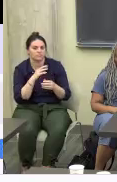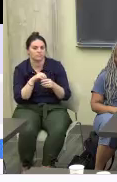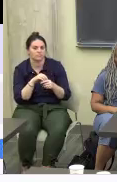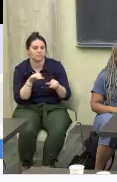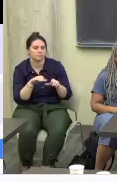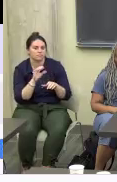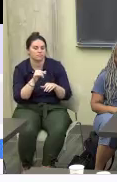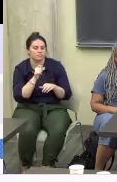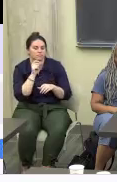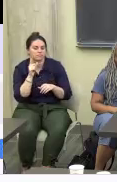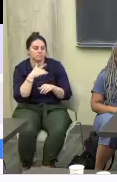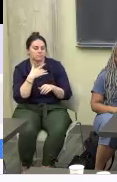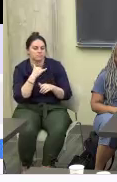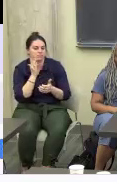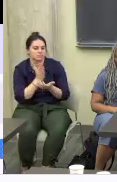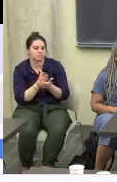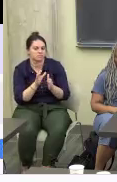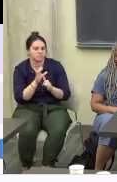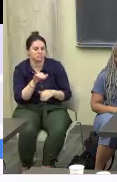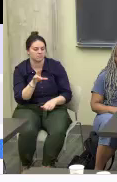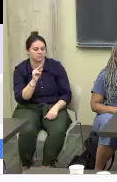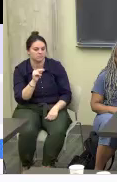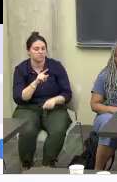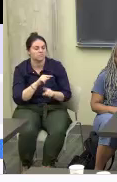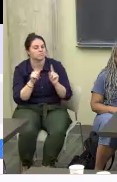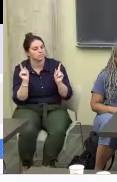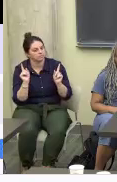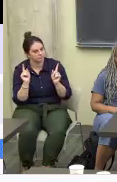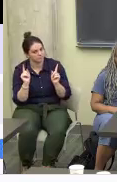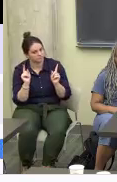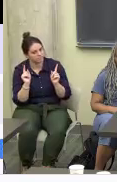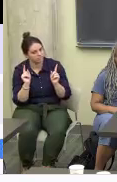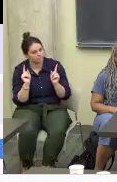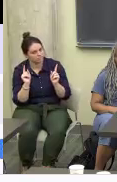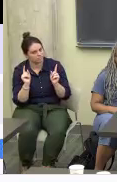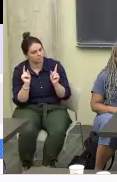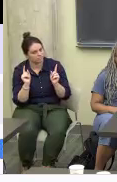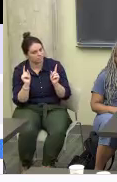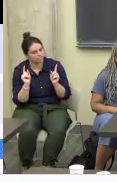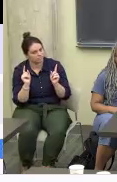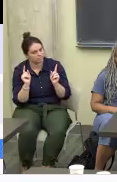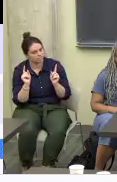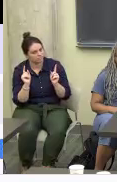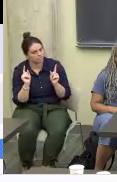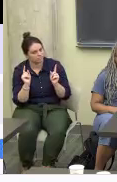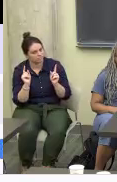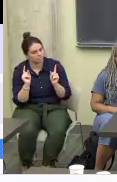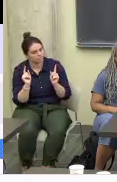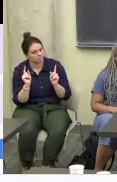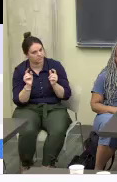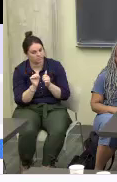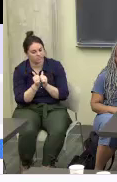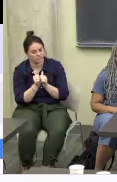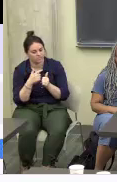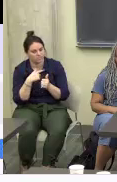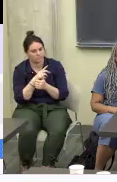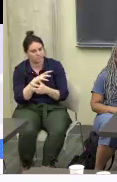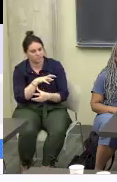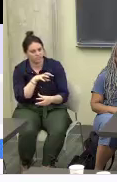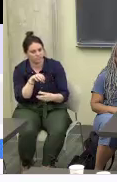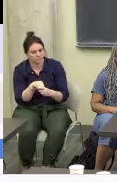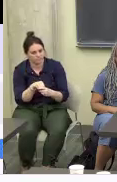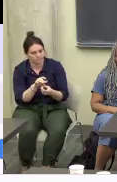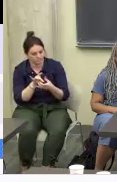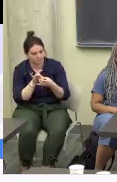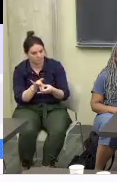think that we should necessarily stop doing that. But… the way of engaging the next generation. I